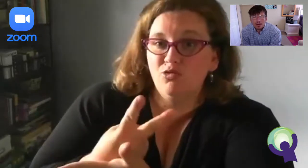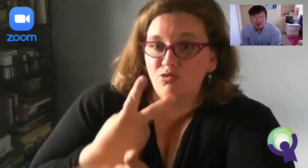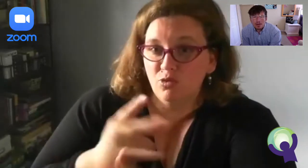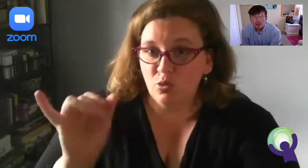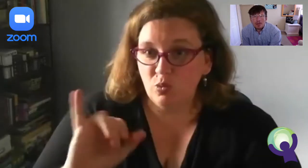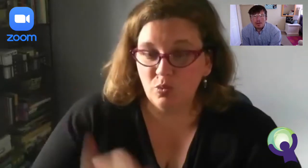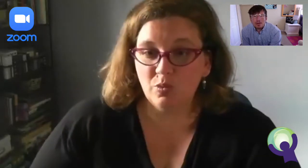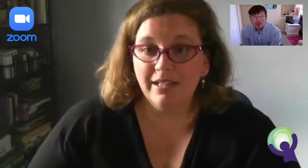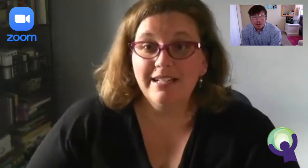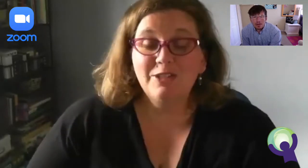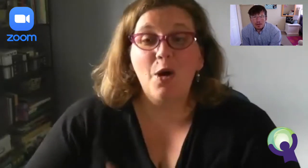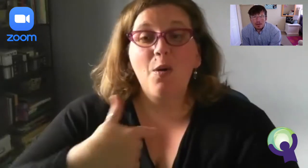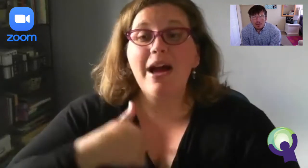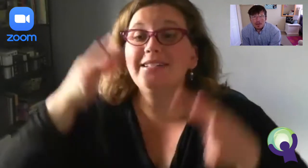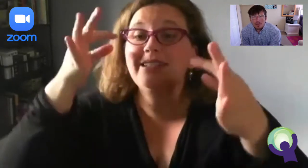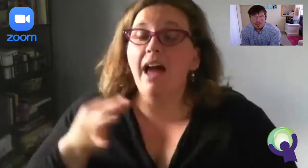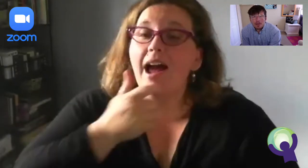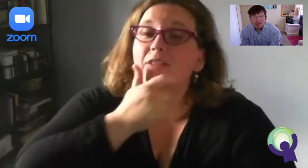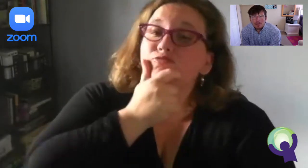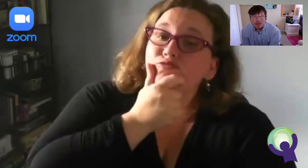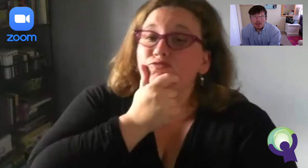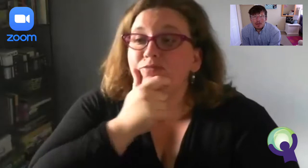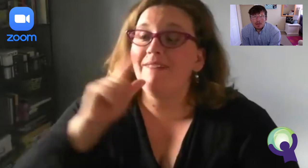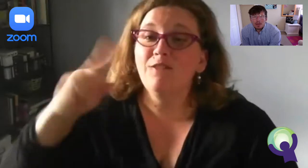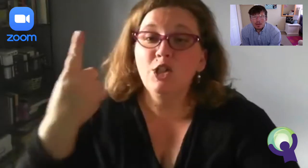I finished my undergraduate and my graduate degrees there.